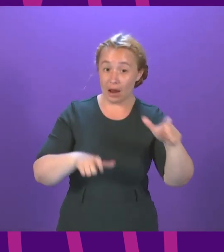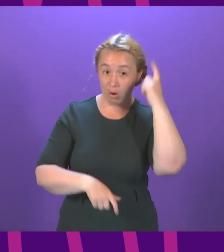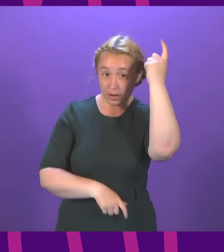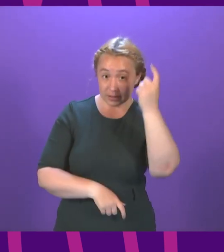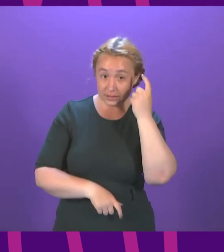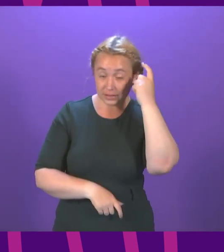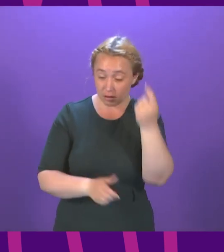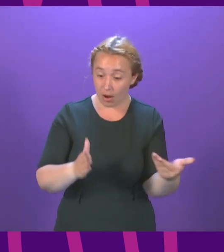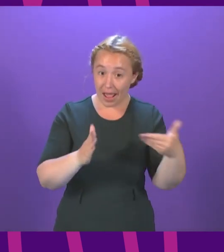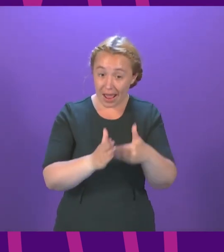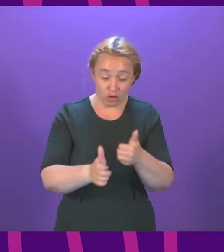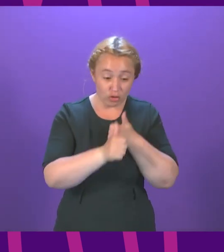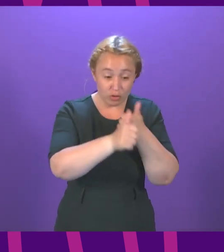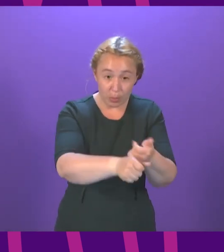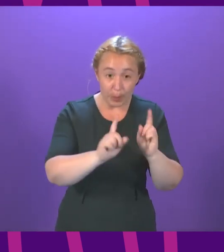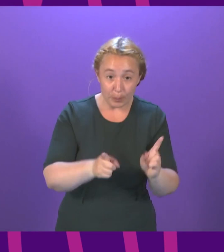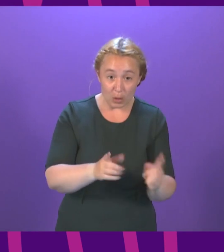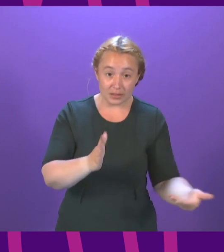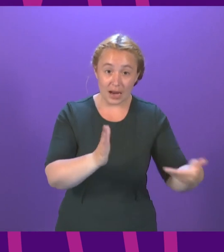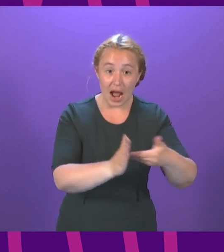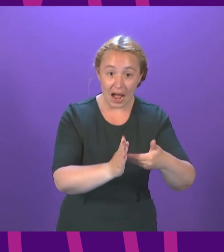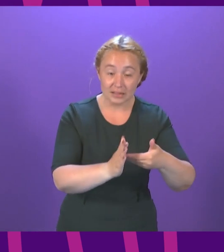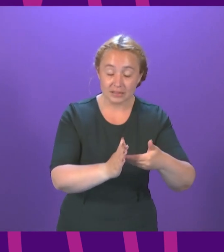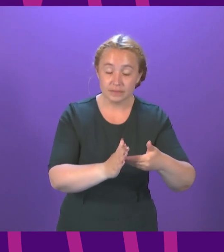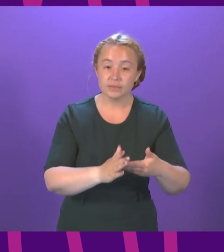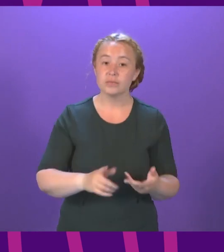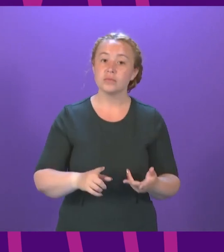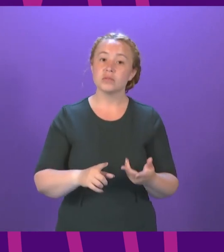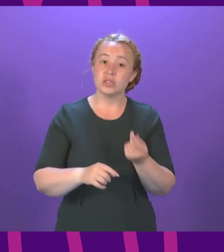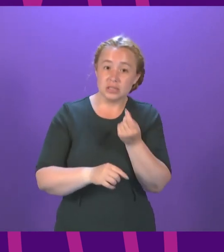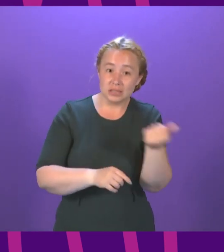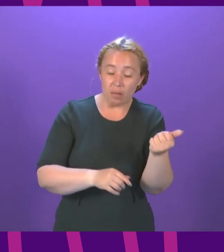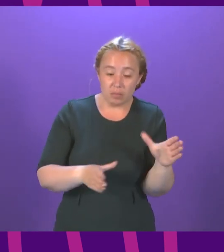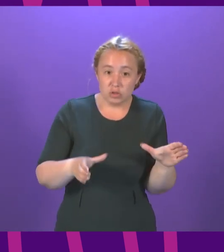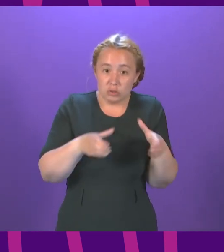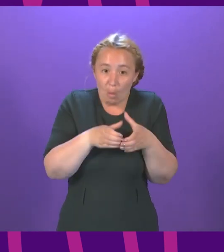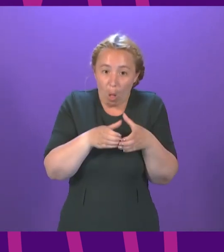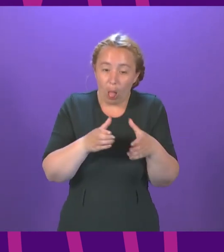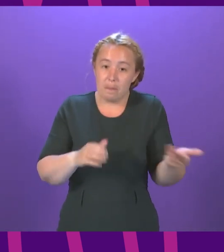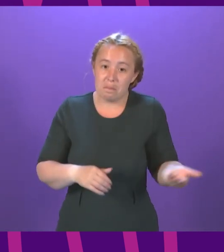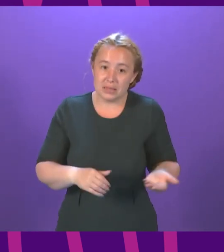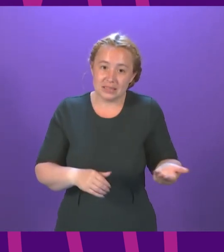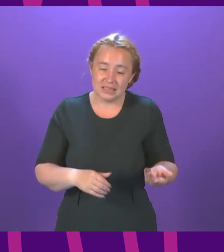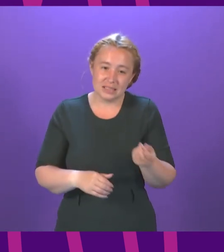we can do to help businesses, particularly in the now relatively small sectors of the economy